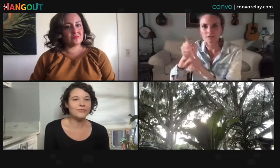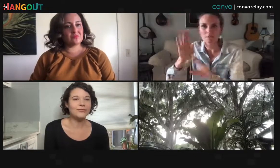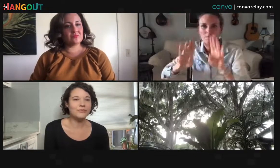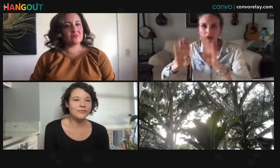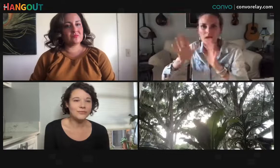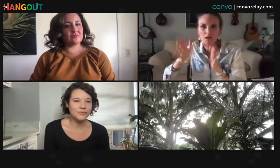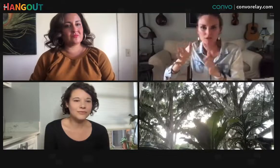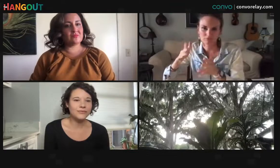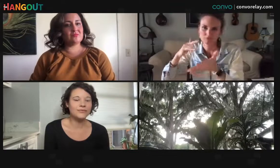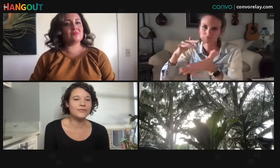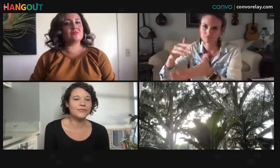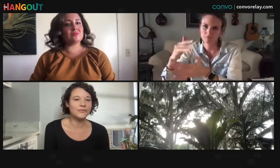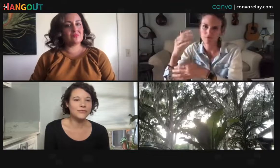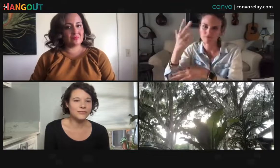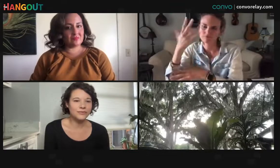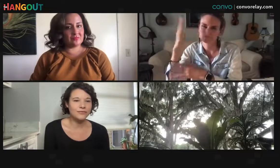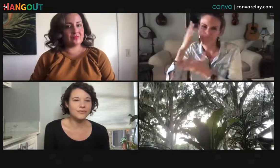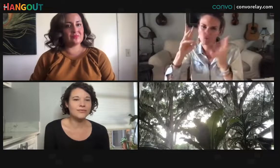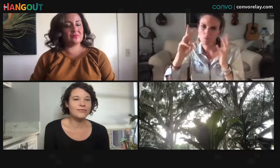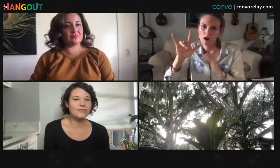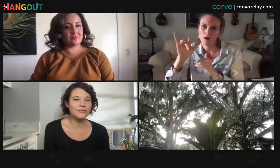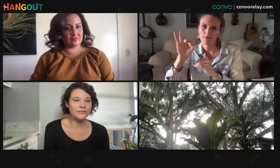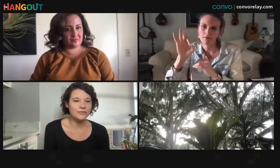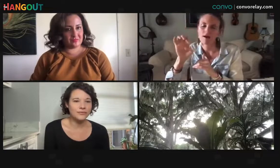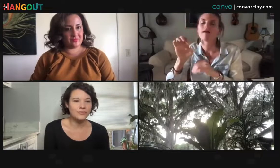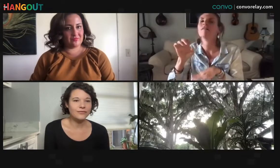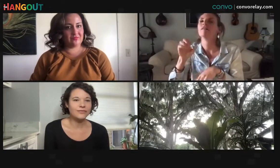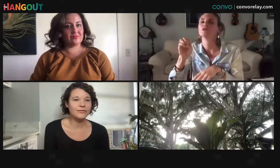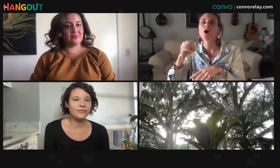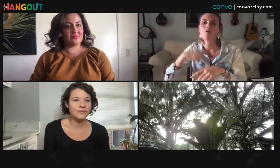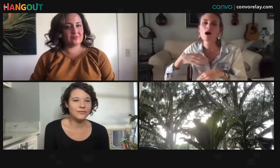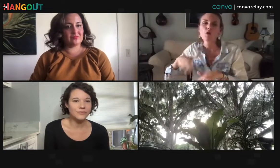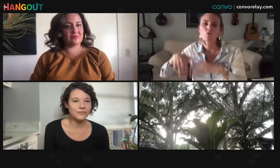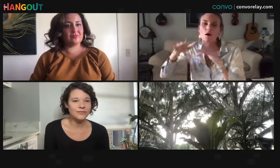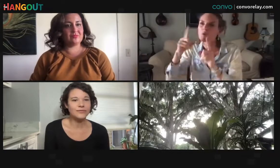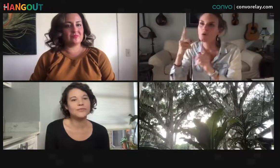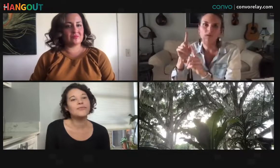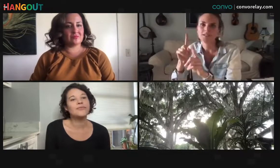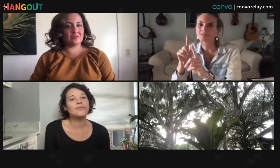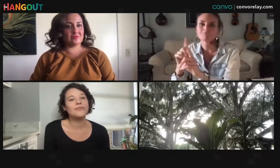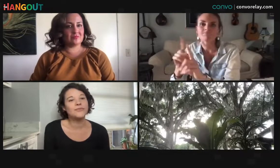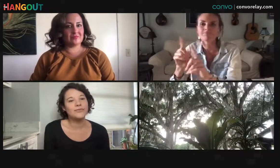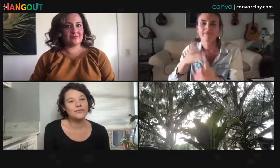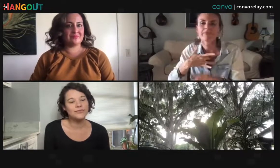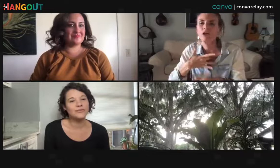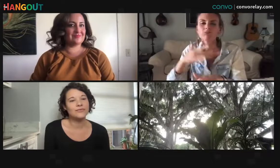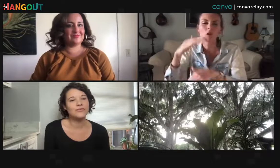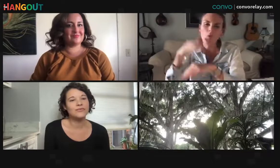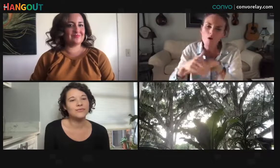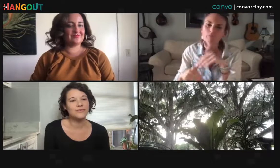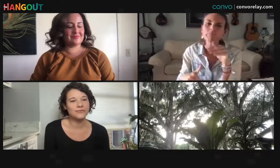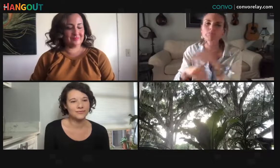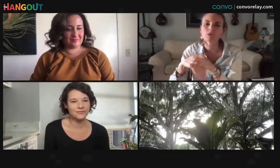and my father was a biologist and he studied the forest and wildlife and so when i grew up i was always with my